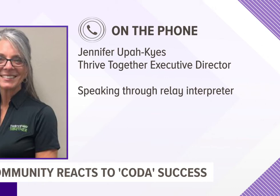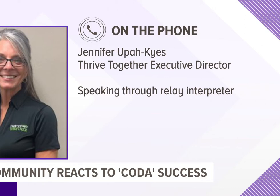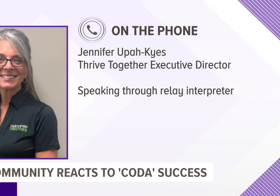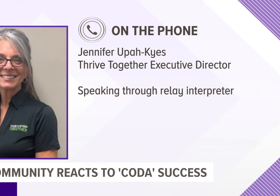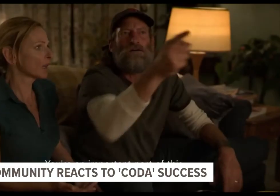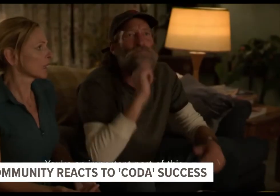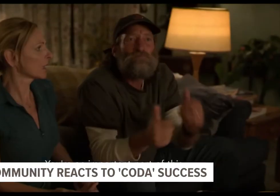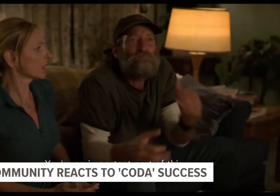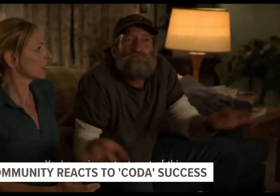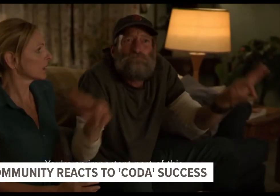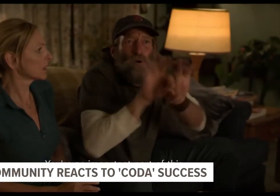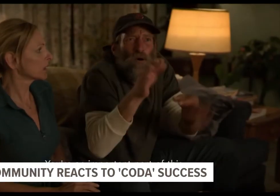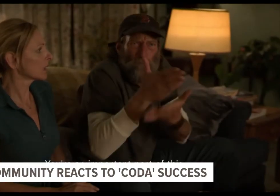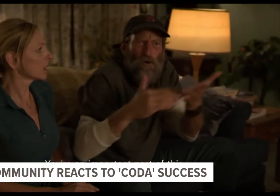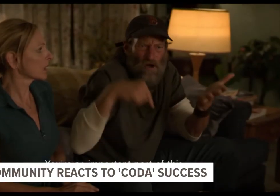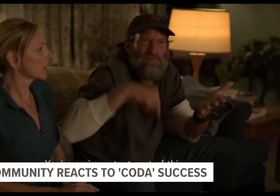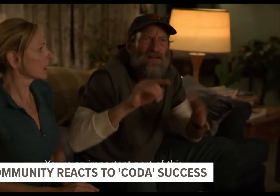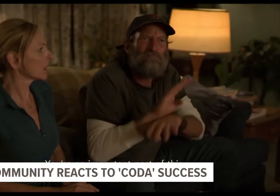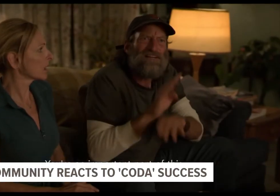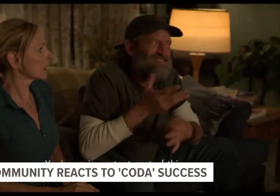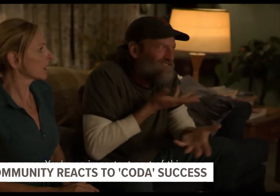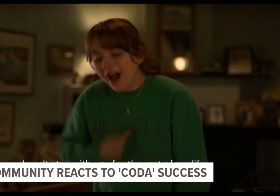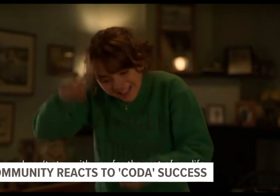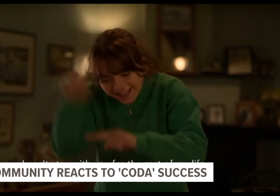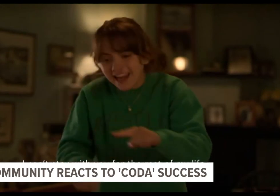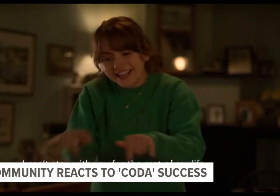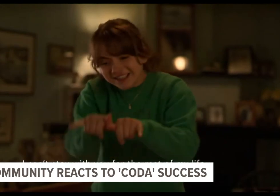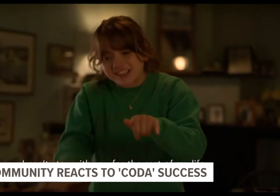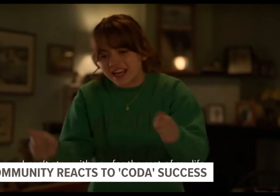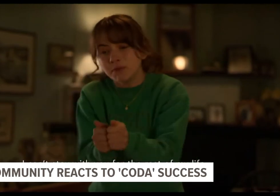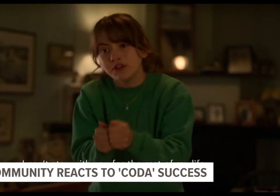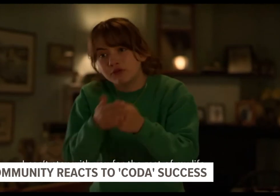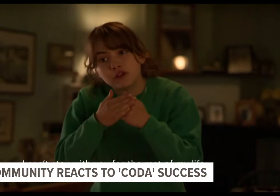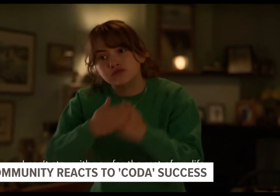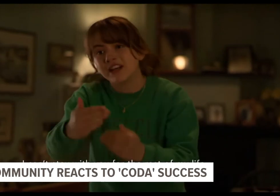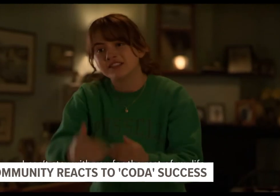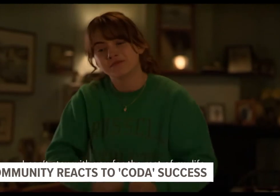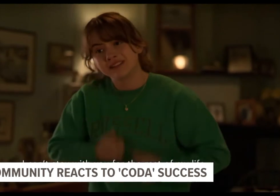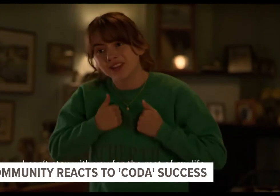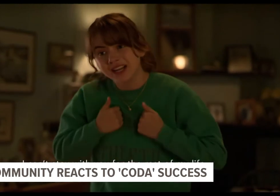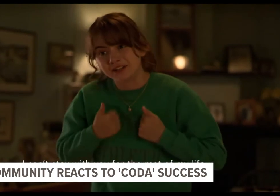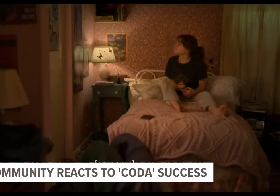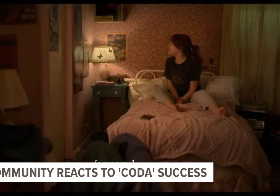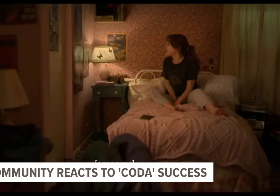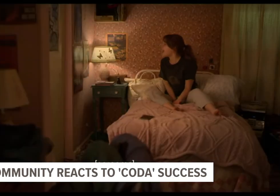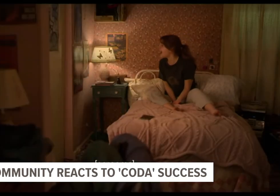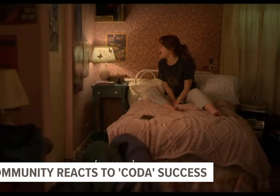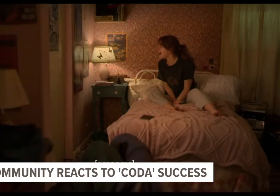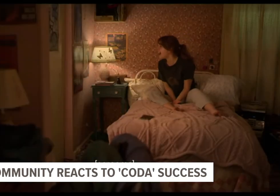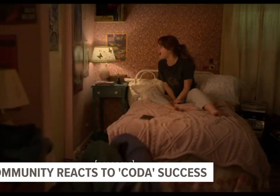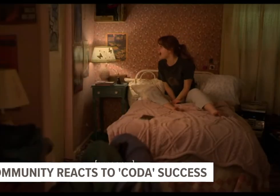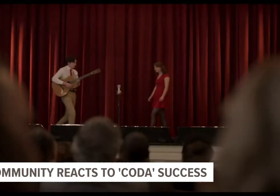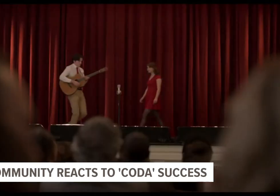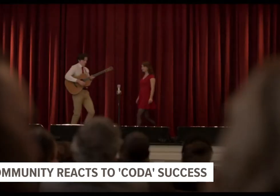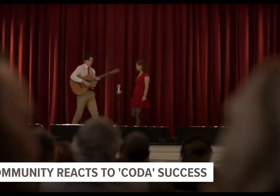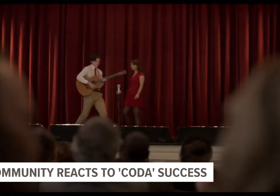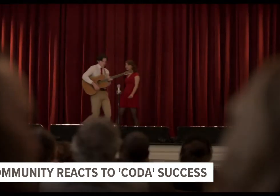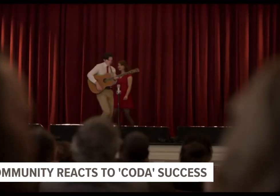in technology that now you know it's working. She hopes this film not only builds awareness for the deaf community,